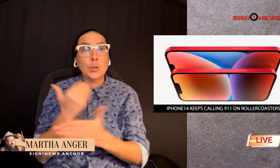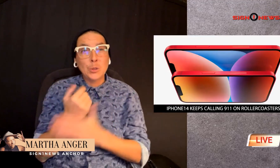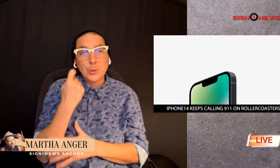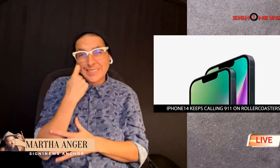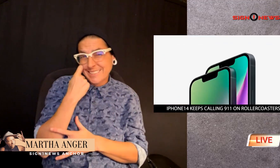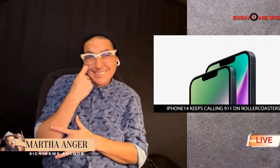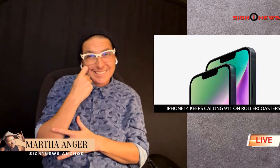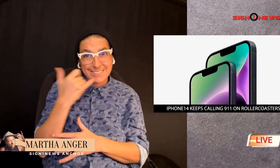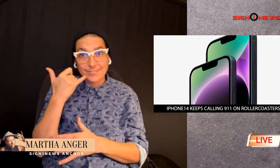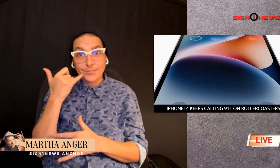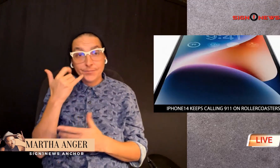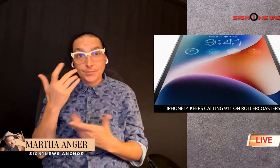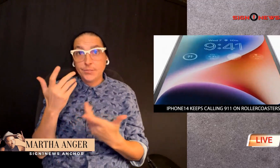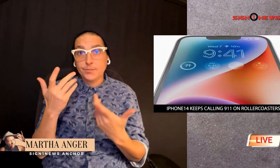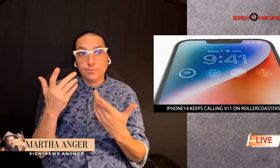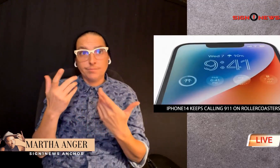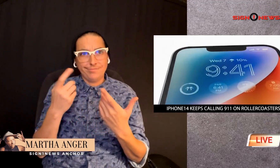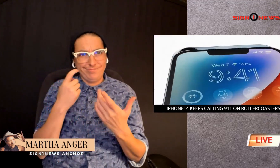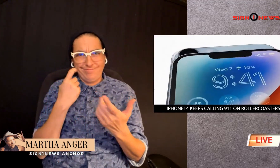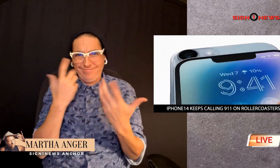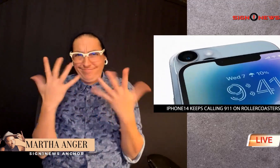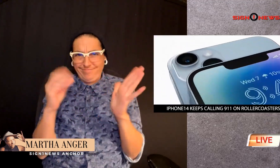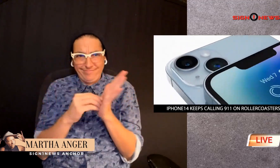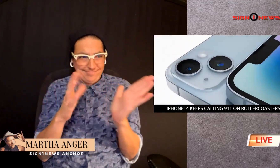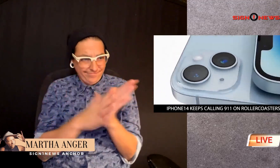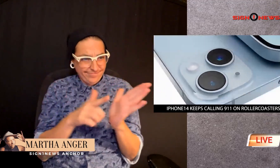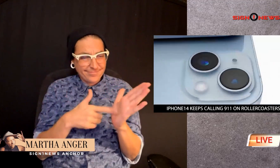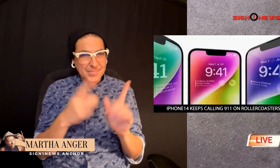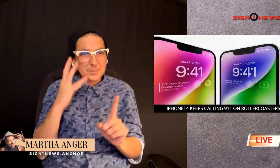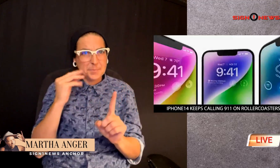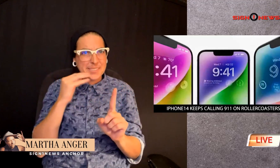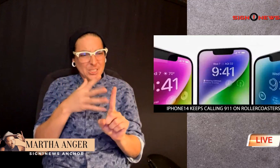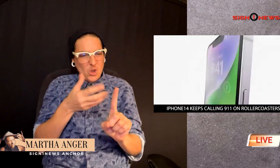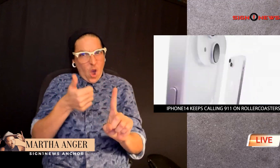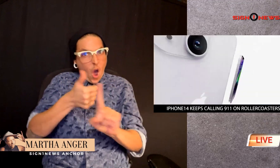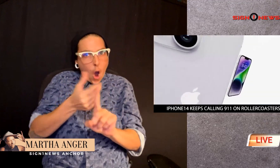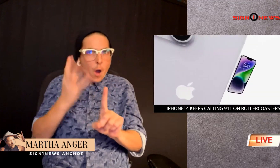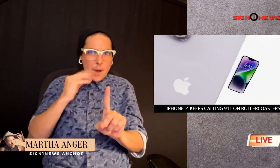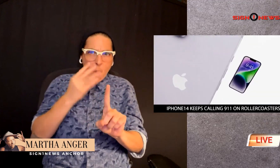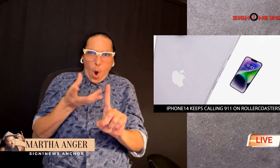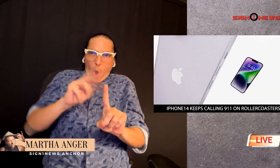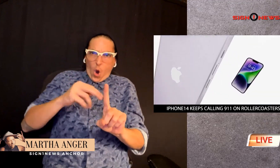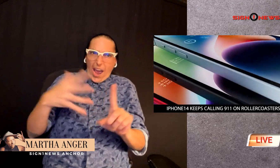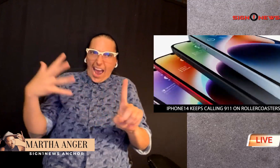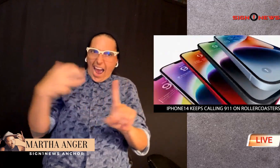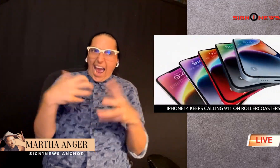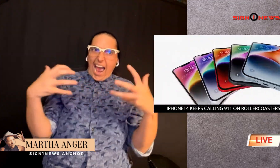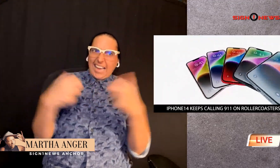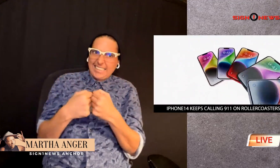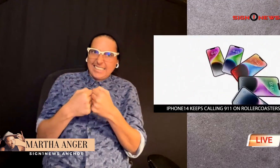Apples latest phone is reportedly experiencing its own accident on roller coasters.